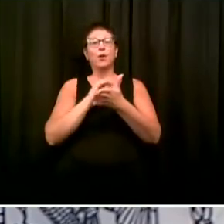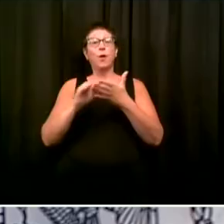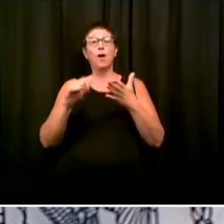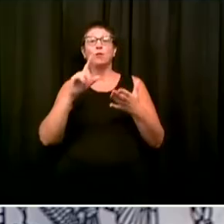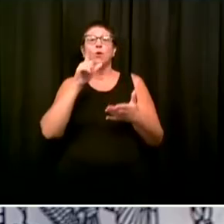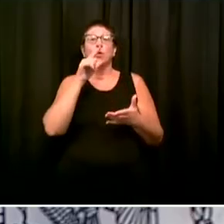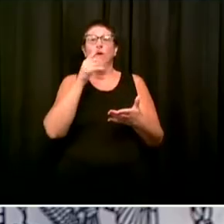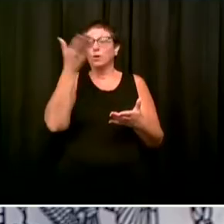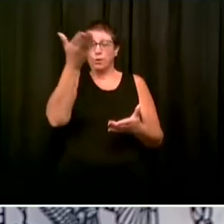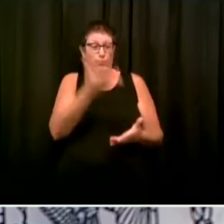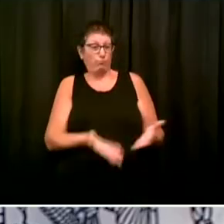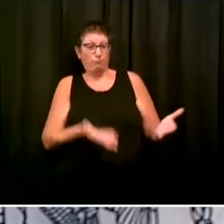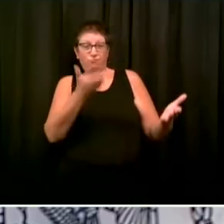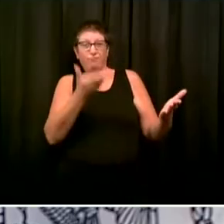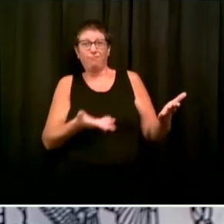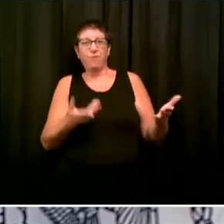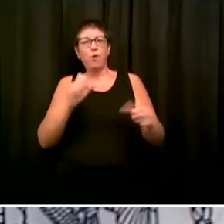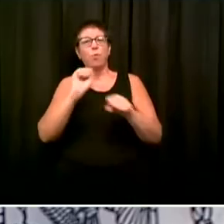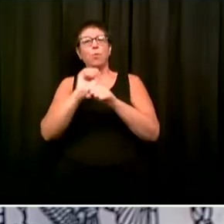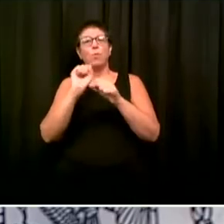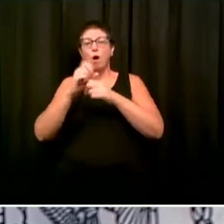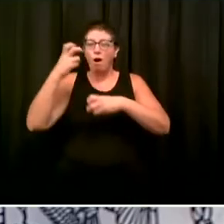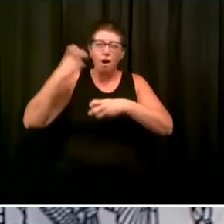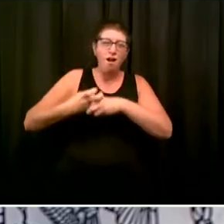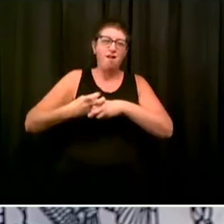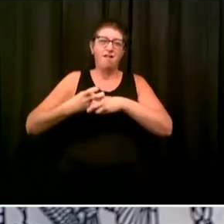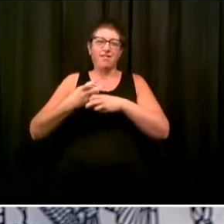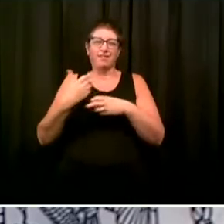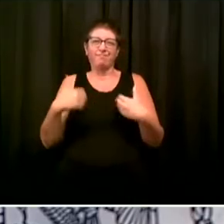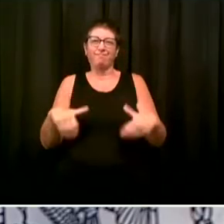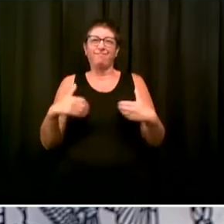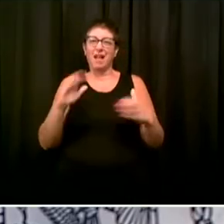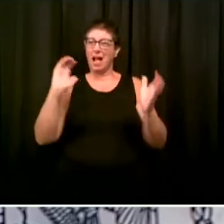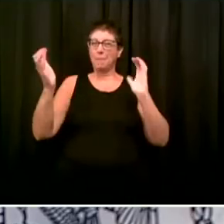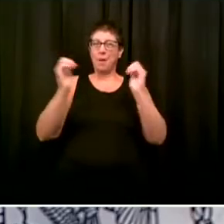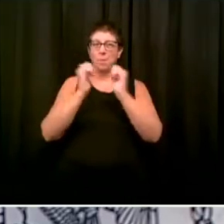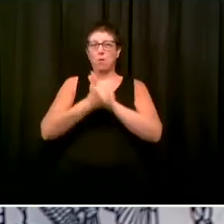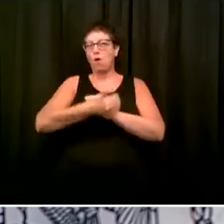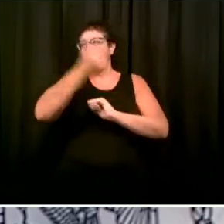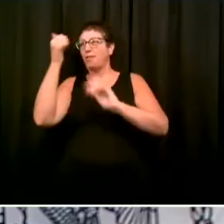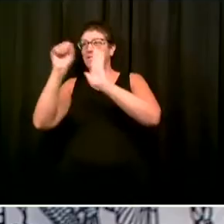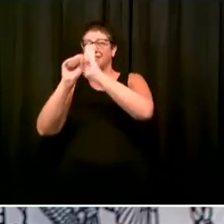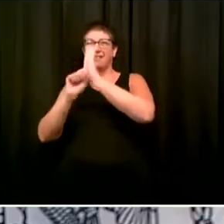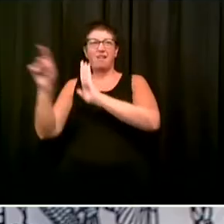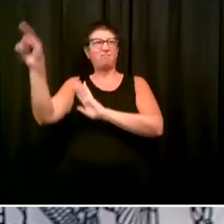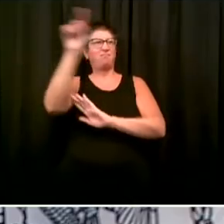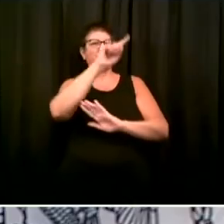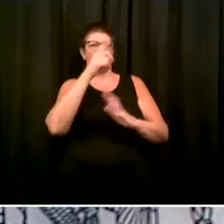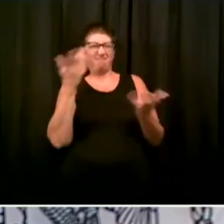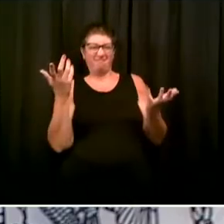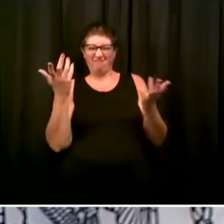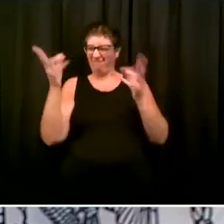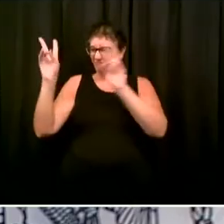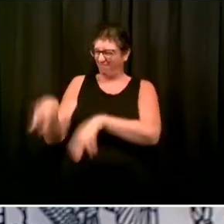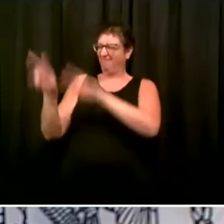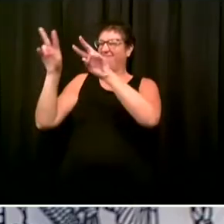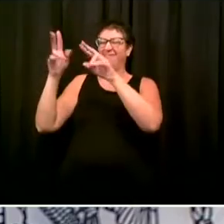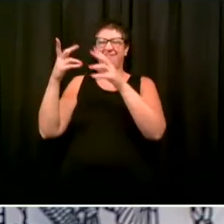PERVSEEANRCE AND PEOPLE SUPPORTING EACH OTHER NO MATTER WHAT. IN THE END WHO ARE WES ANEW YORKERS? WE ARE PEOPLE WWEREALLY